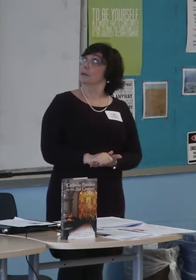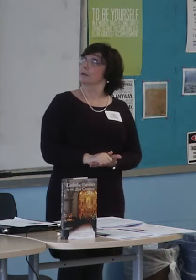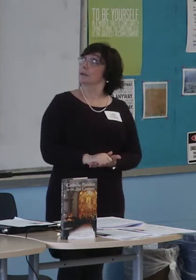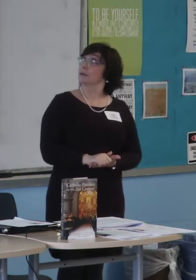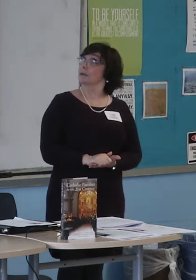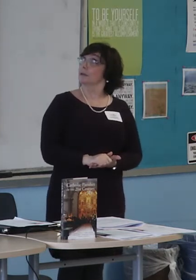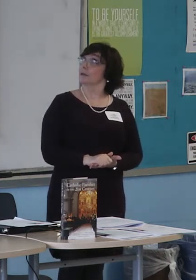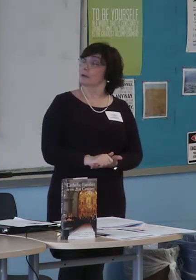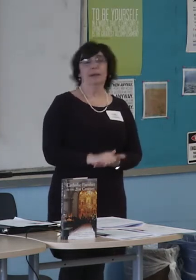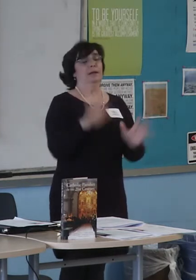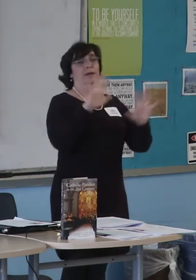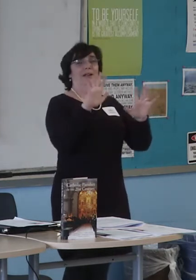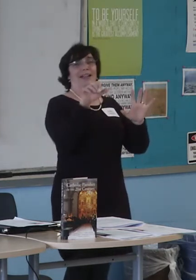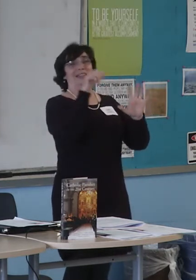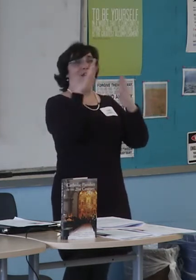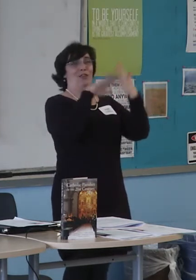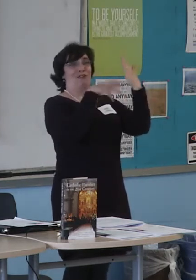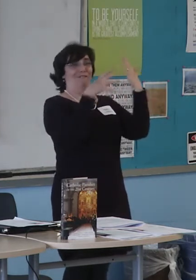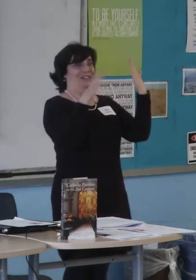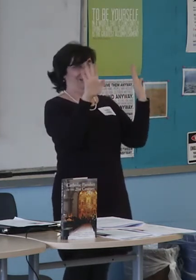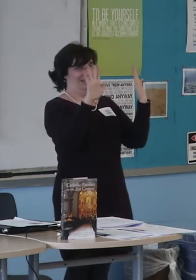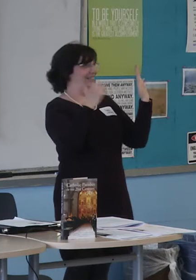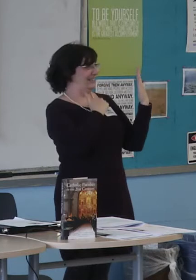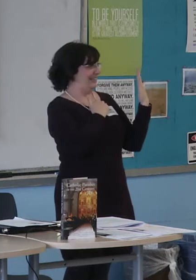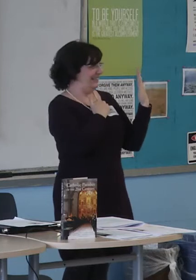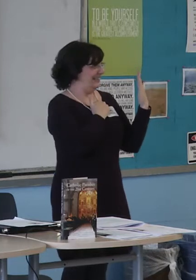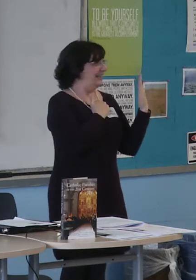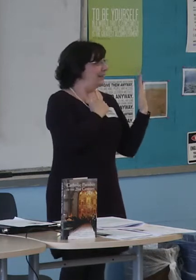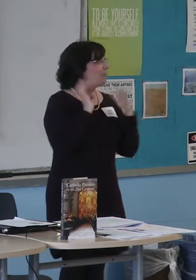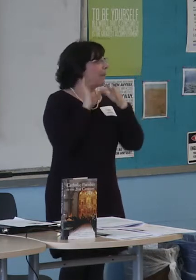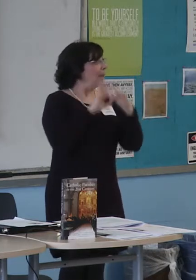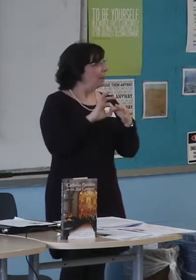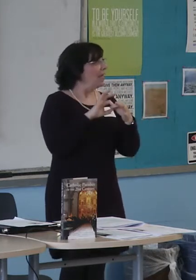Another graph. So, in terms, this is looking at any services that gets